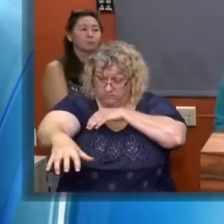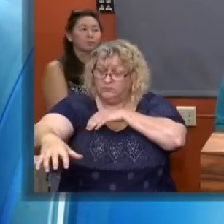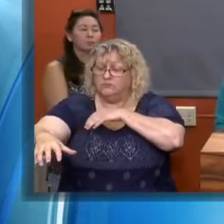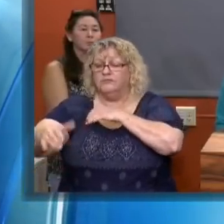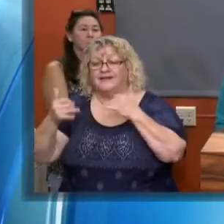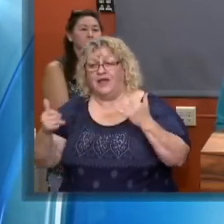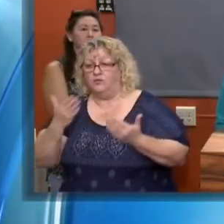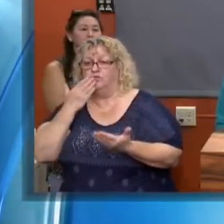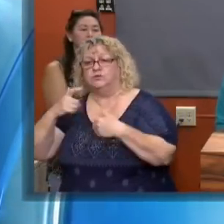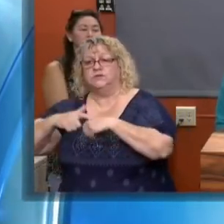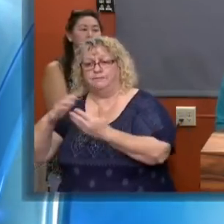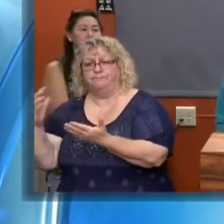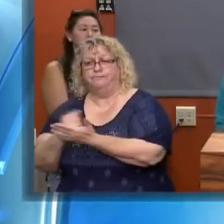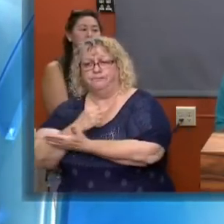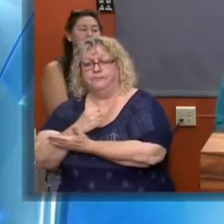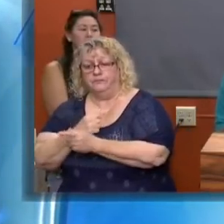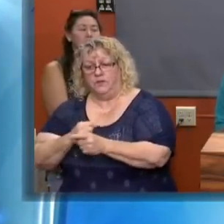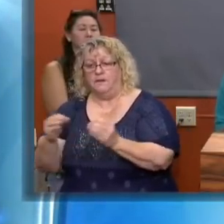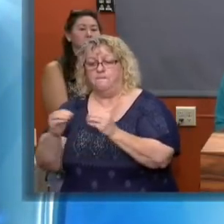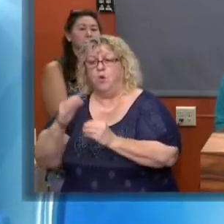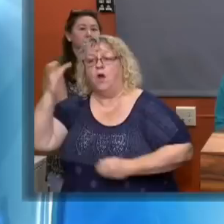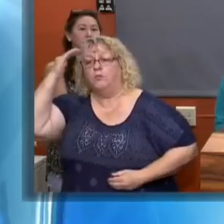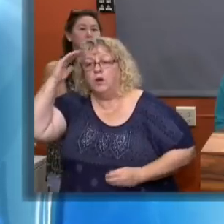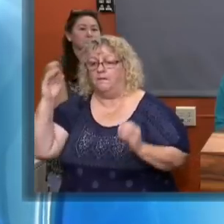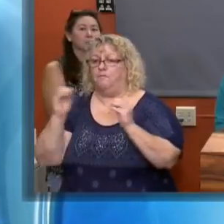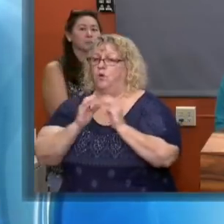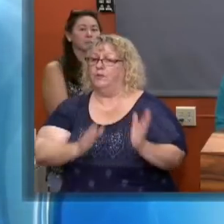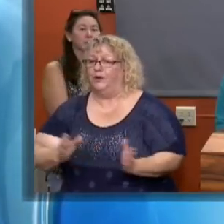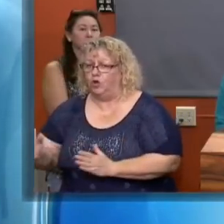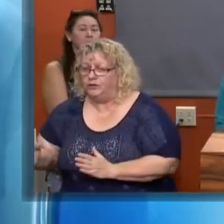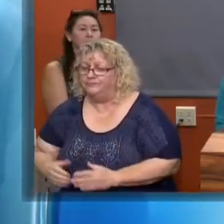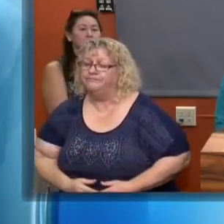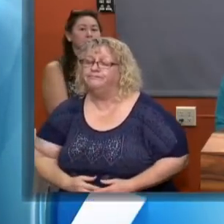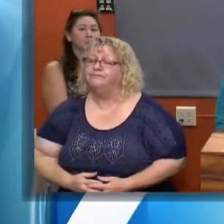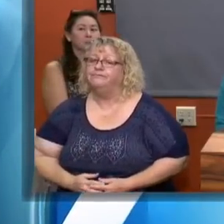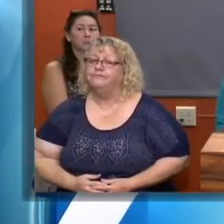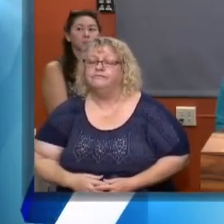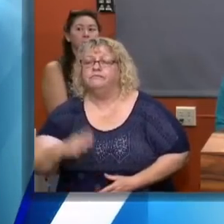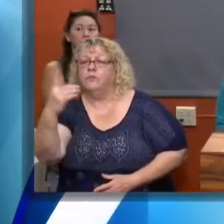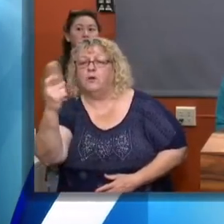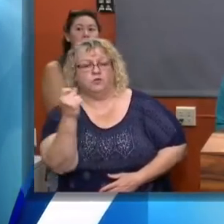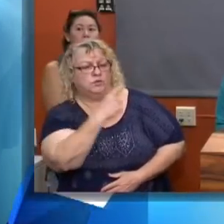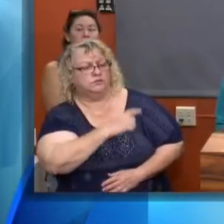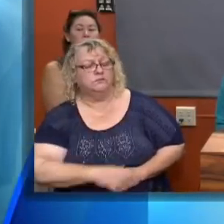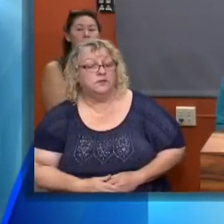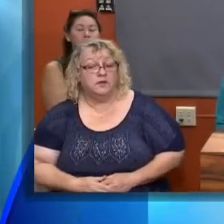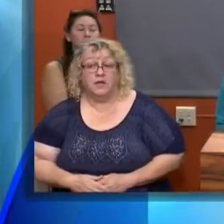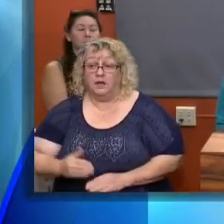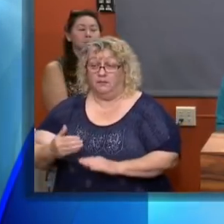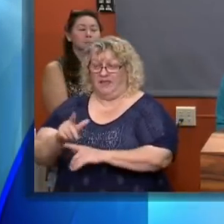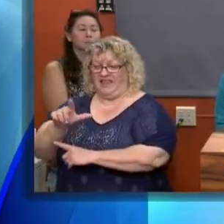FOR COMMUNITIES LIVING BELOW DAMS LIKE THIS, I THINK THIS IS ACTUALLY AN OPPORTUNITY TO